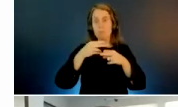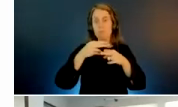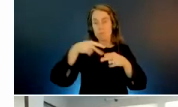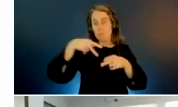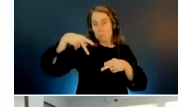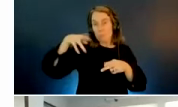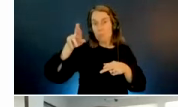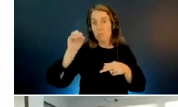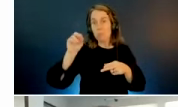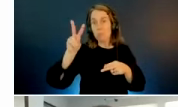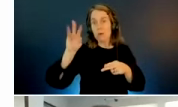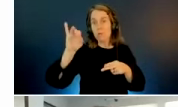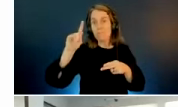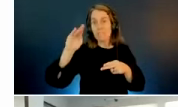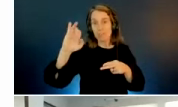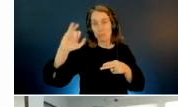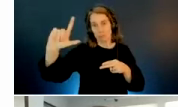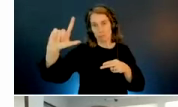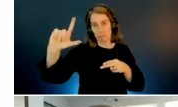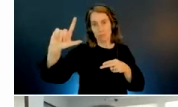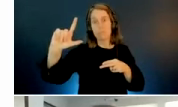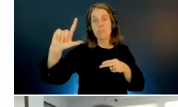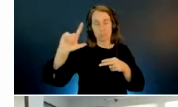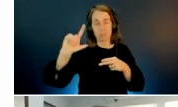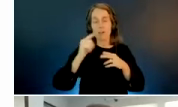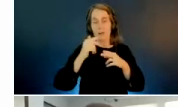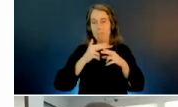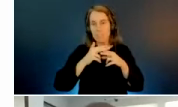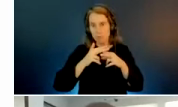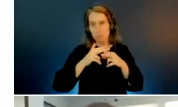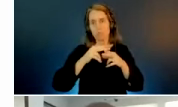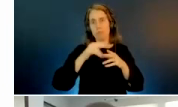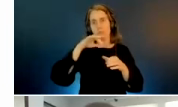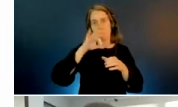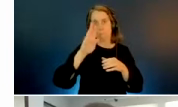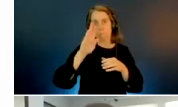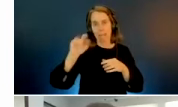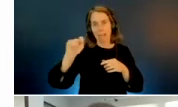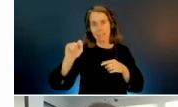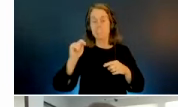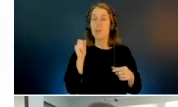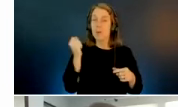some sort of issue um with your identification or your registration when you come to the polls